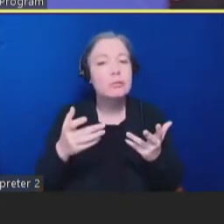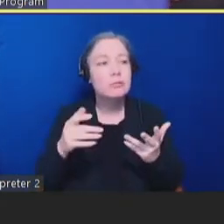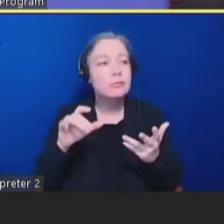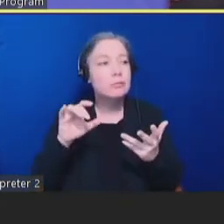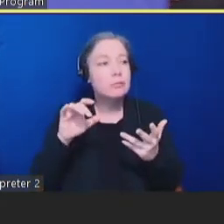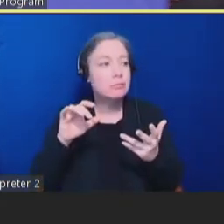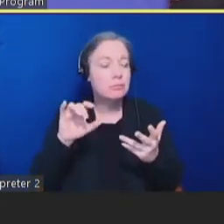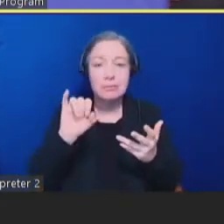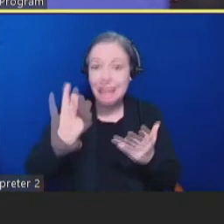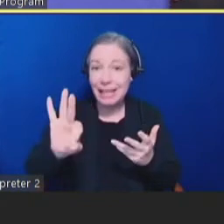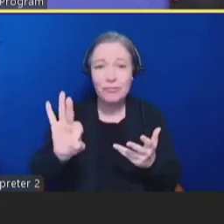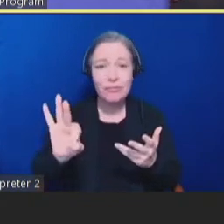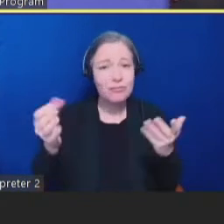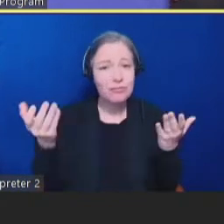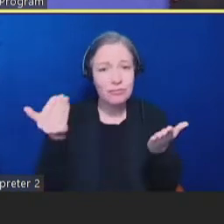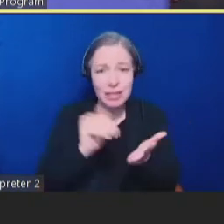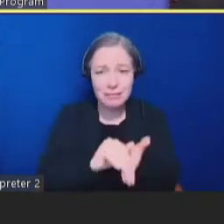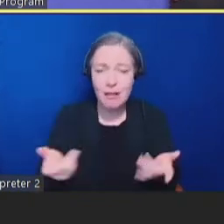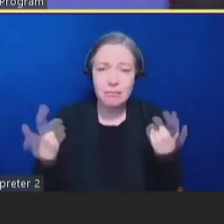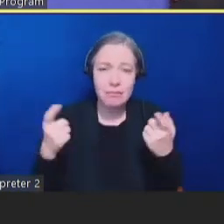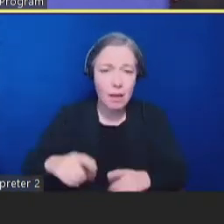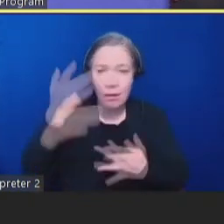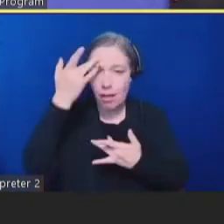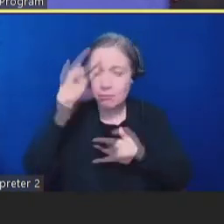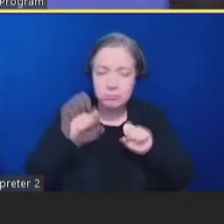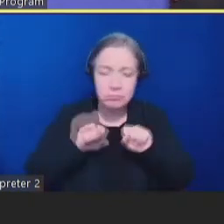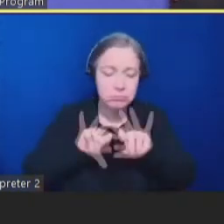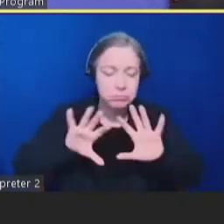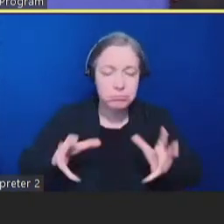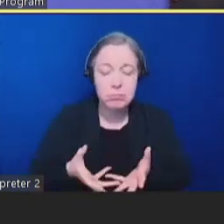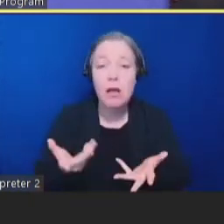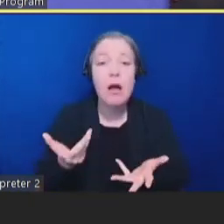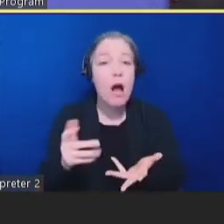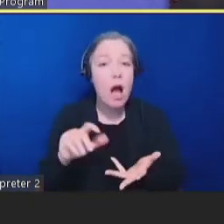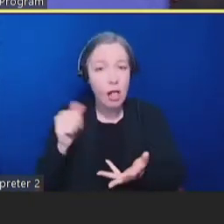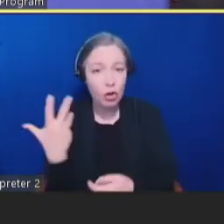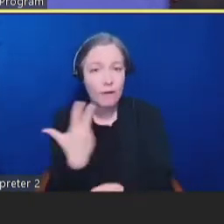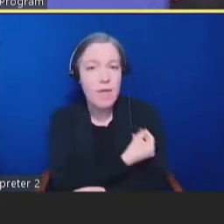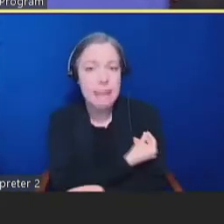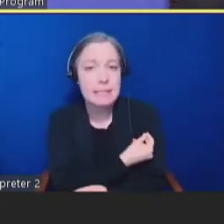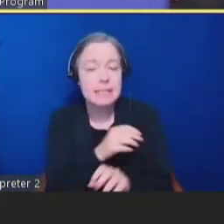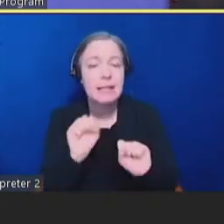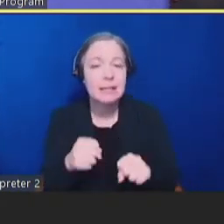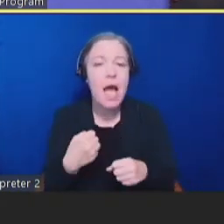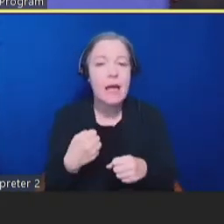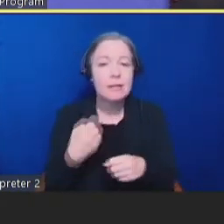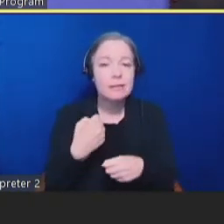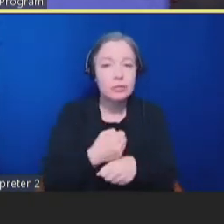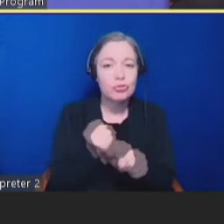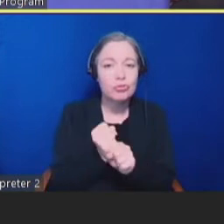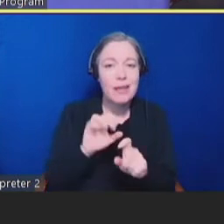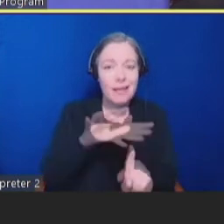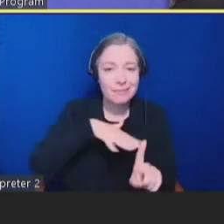to happen or for other vaccines, that it could really create that environment moving forward. Robert Hopkins: Rob Schechter.